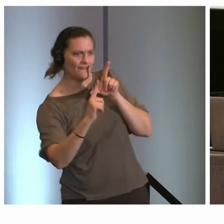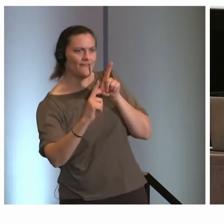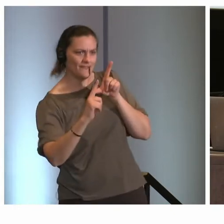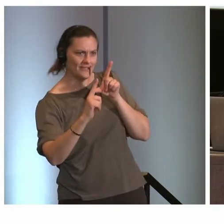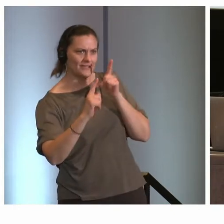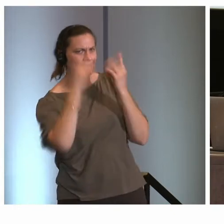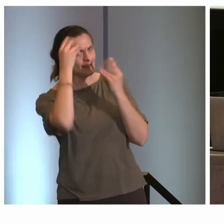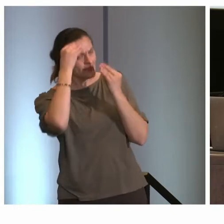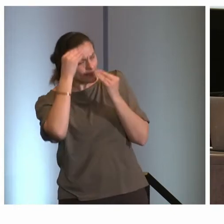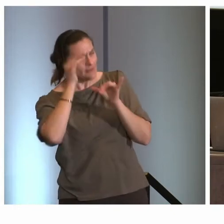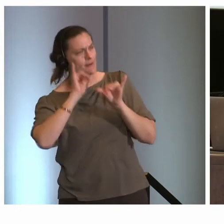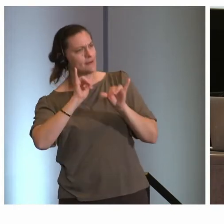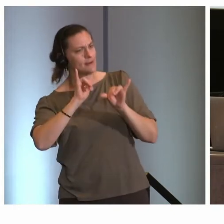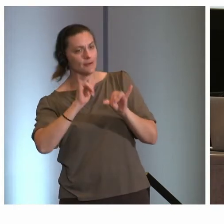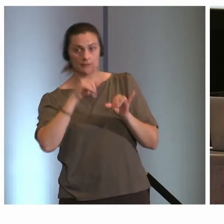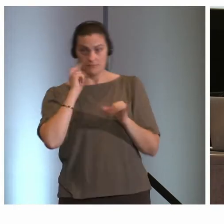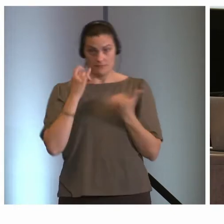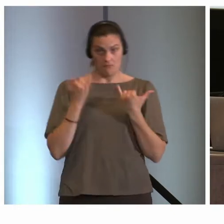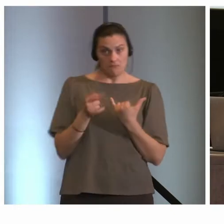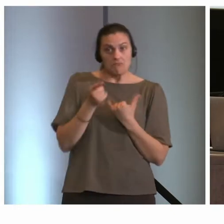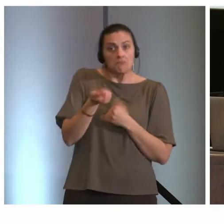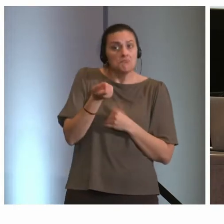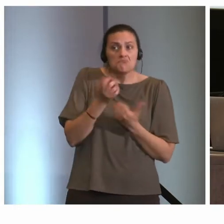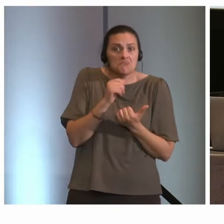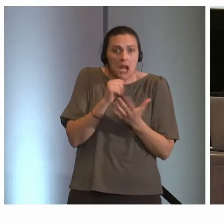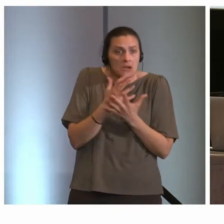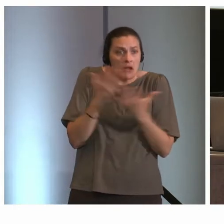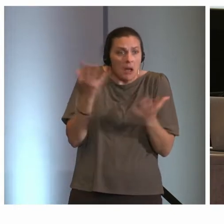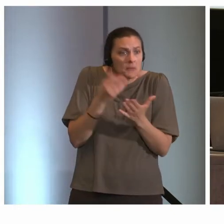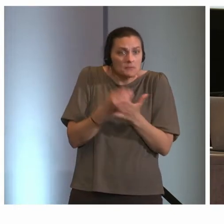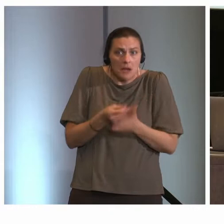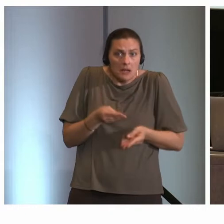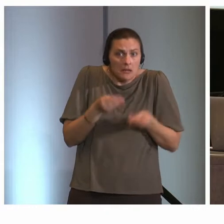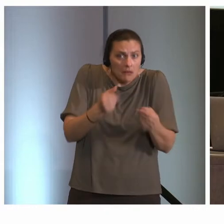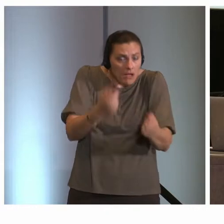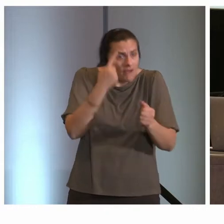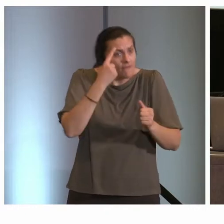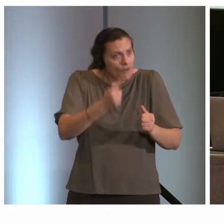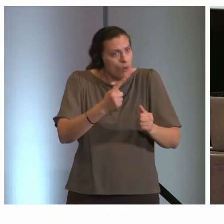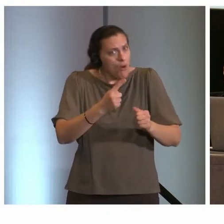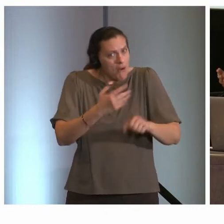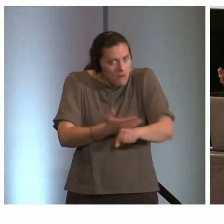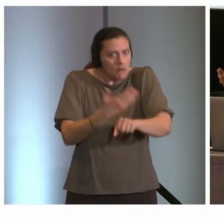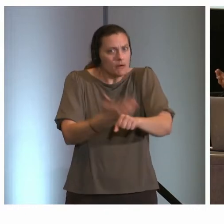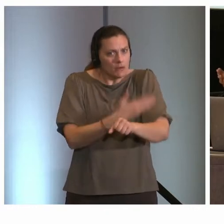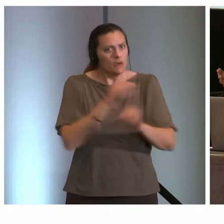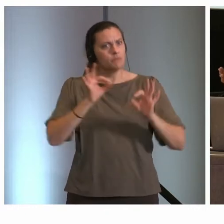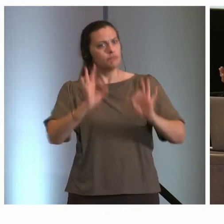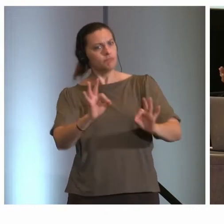the paradigm of the way people think about this process, because now they have -- they have spent not that much money